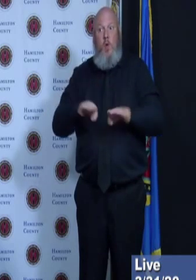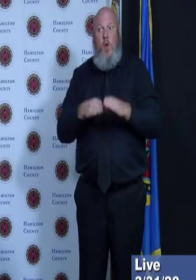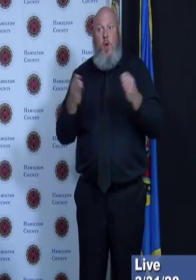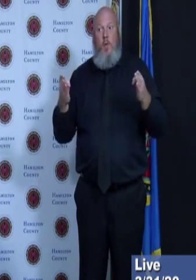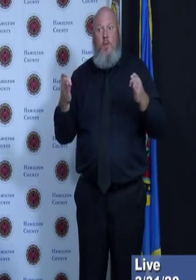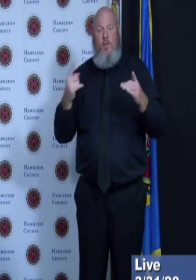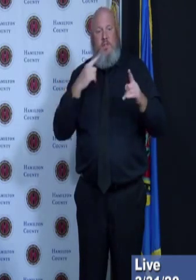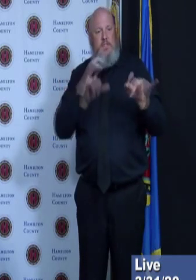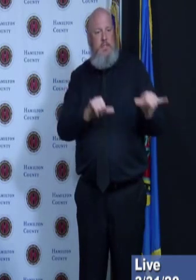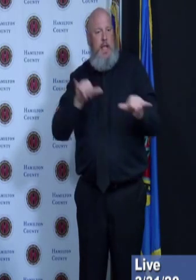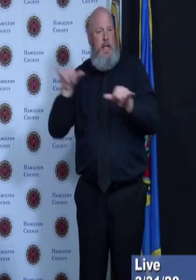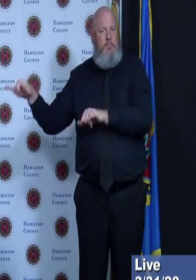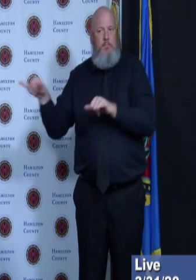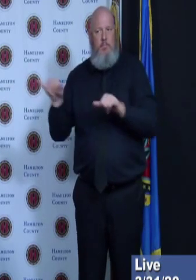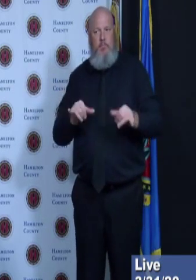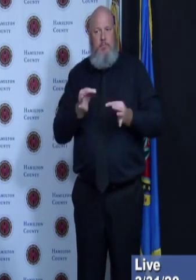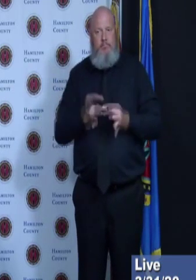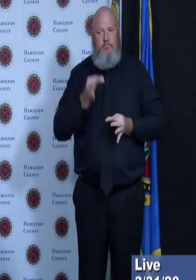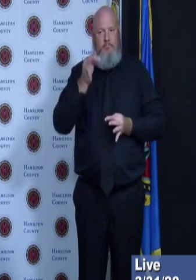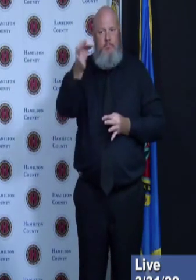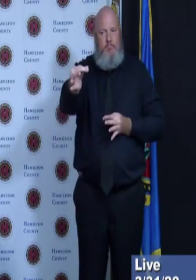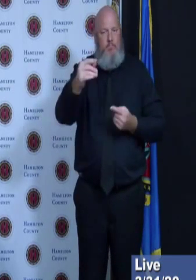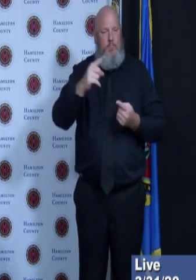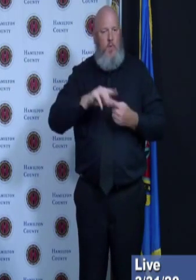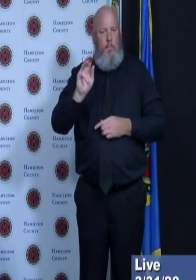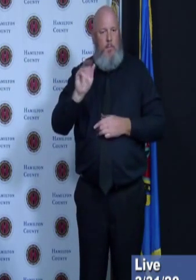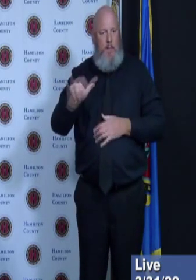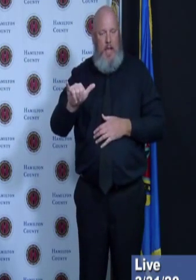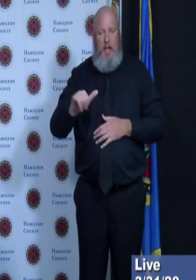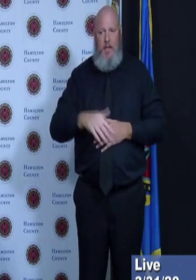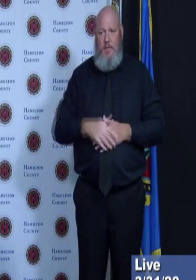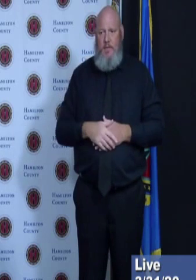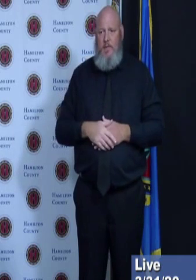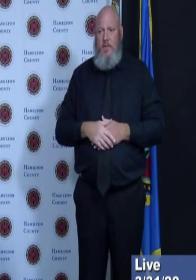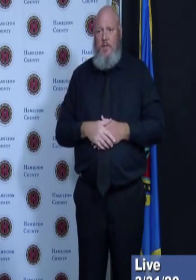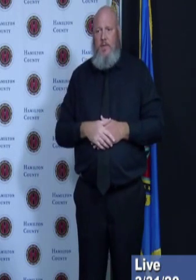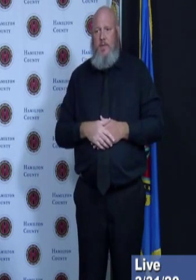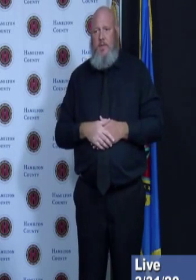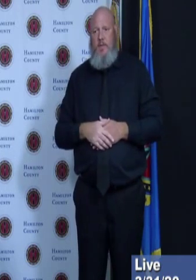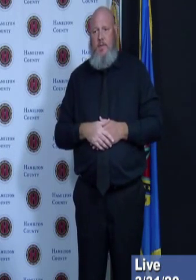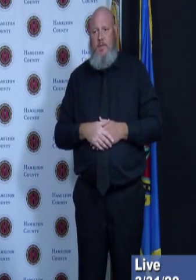if you need time off to be home with your kids if you've got a medical